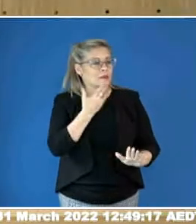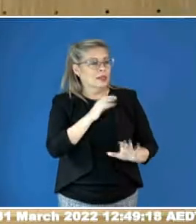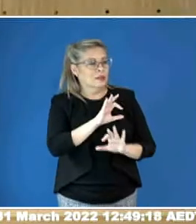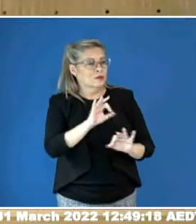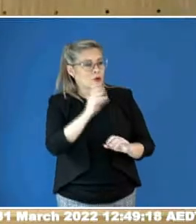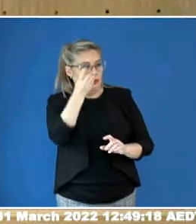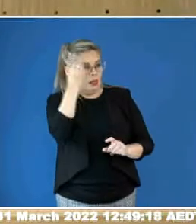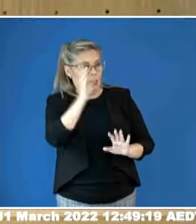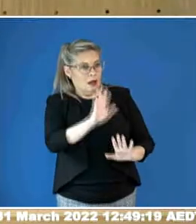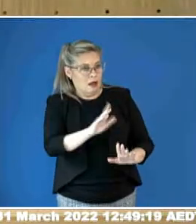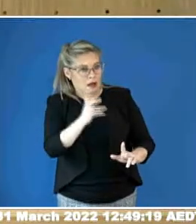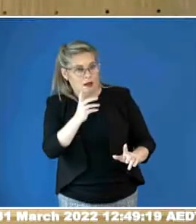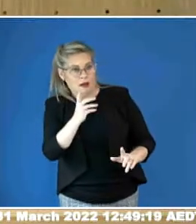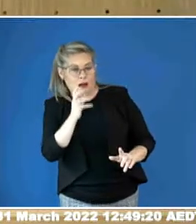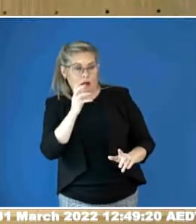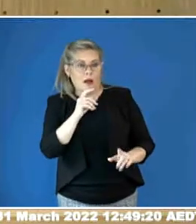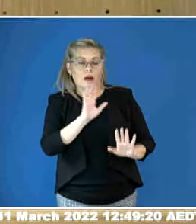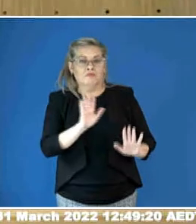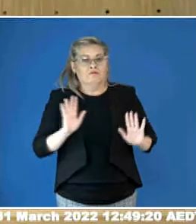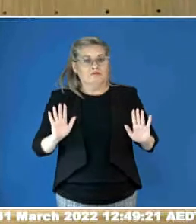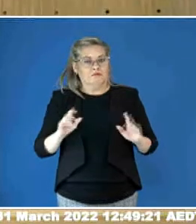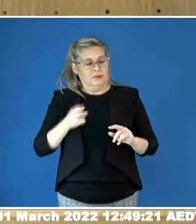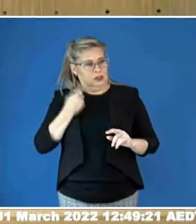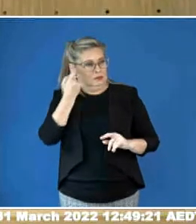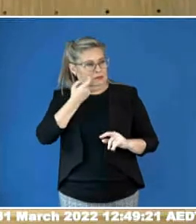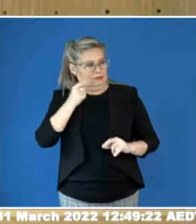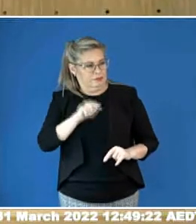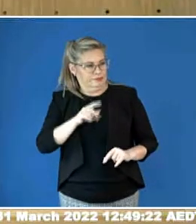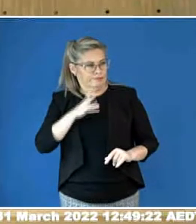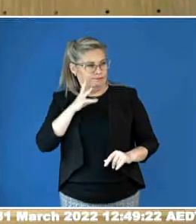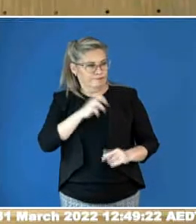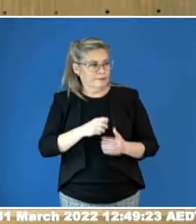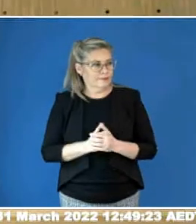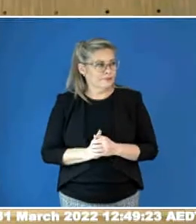Thank you. I take it that no other counsel has an application to ask Ms Cumming any